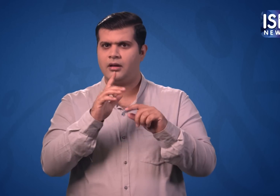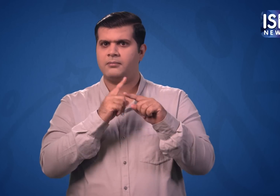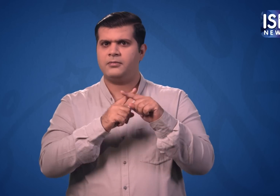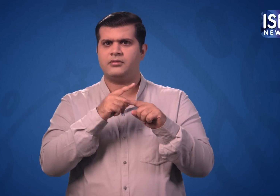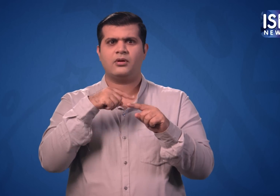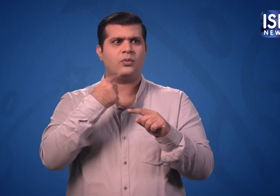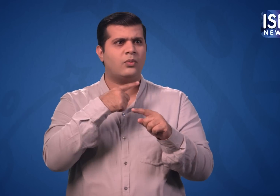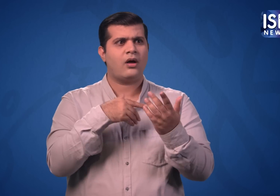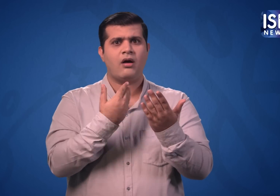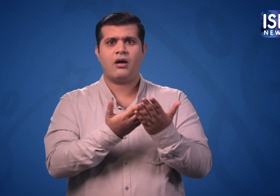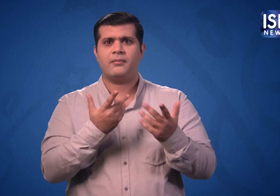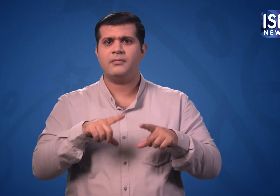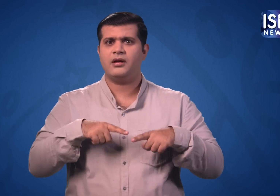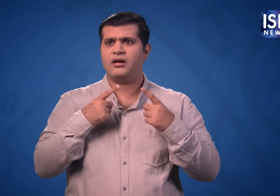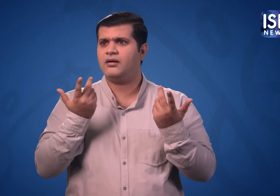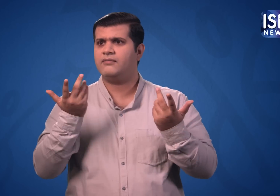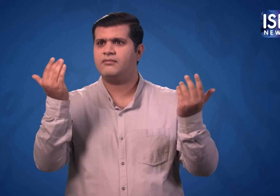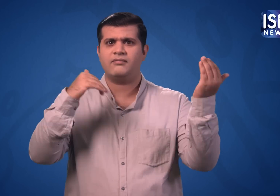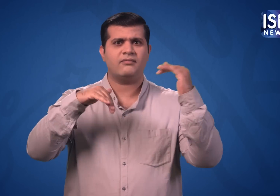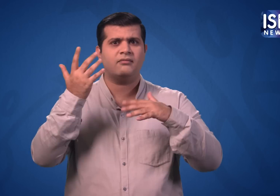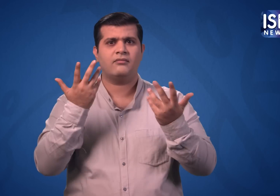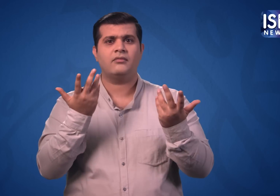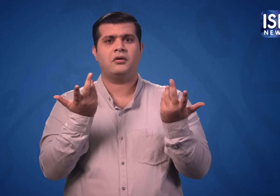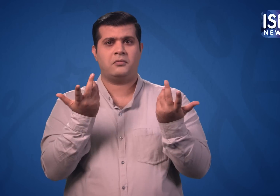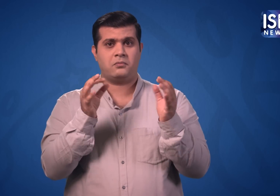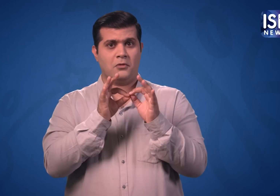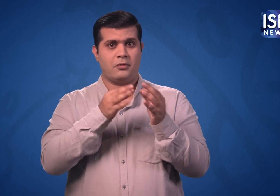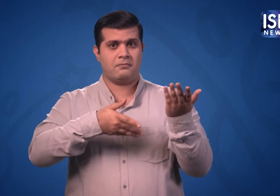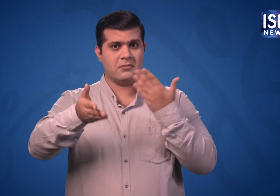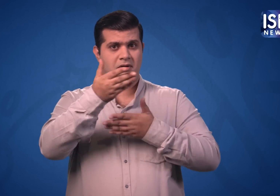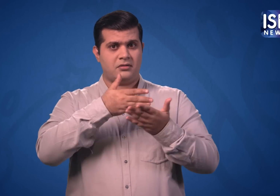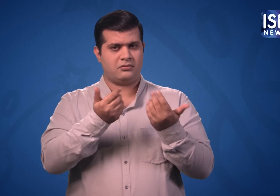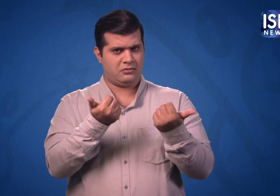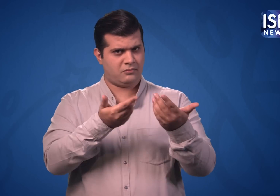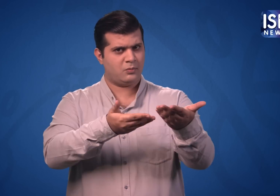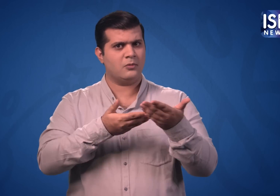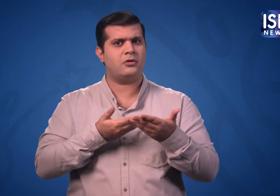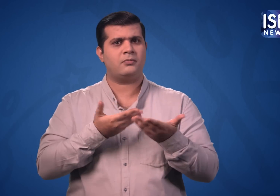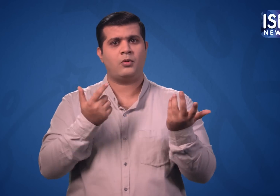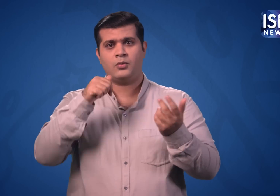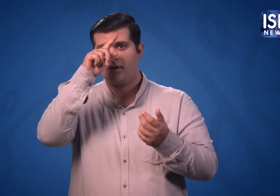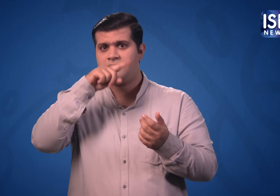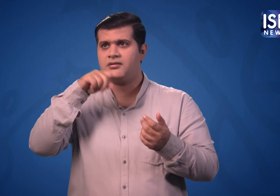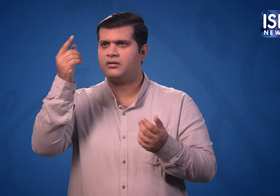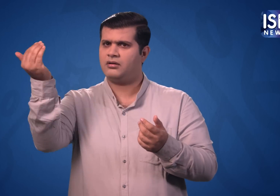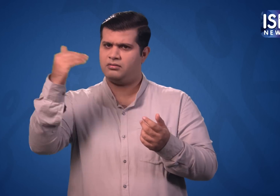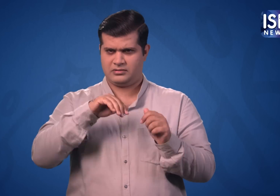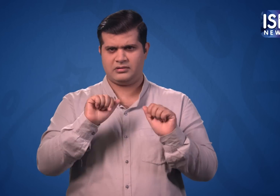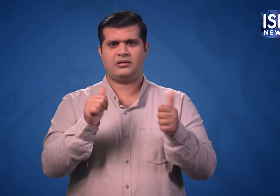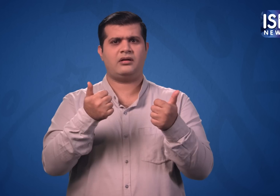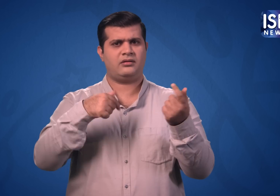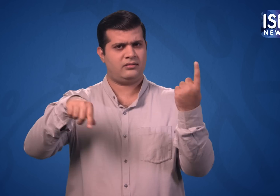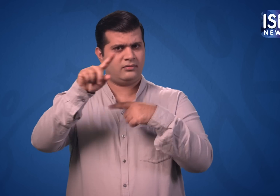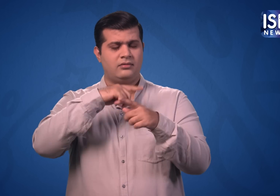The course is open for students living in Mumbai & India.